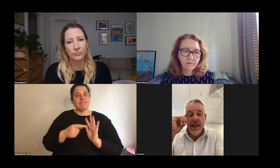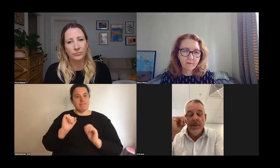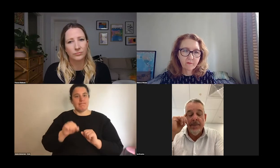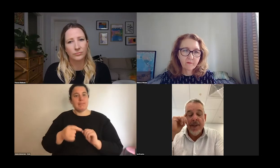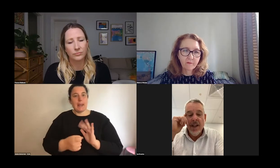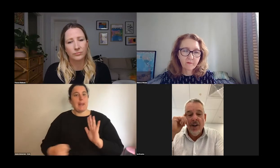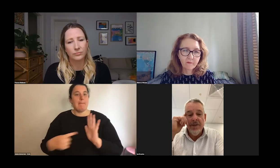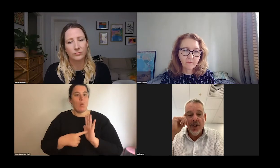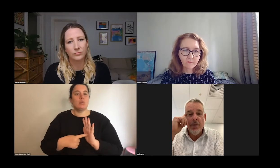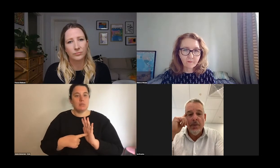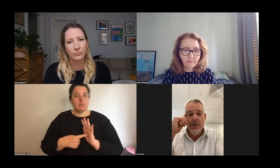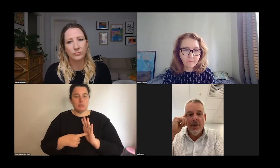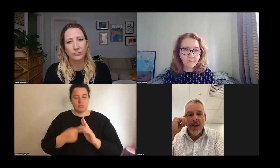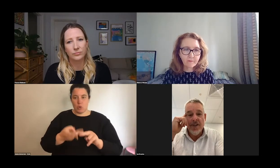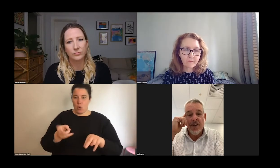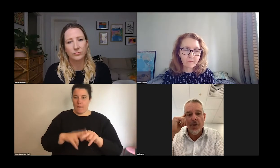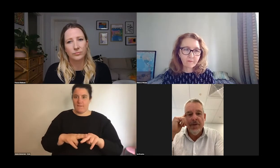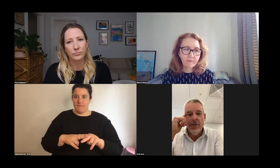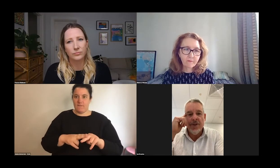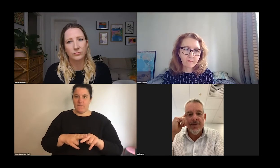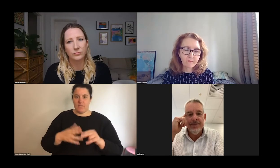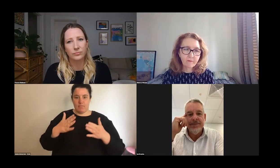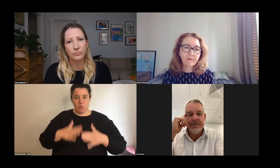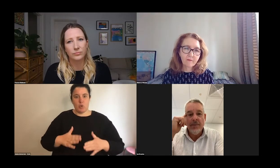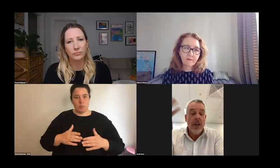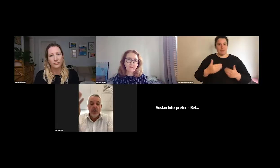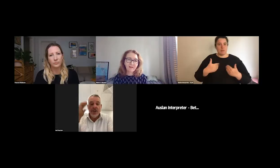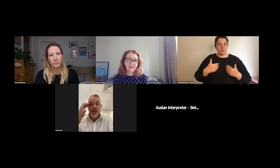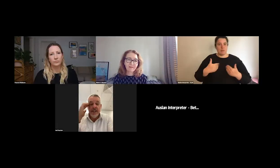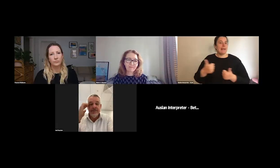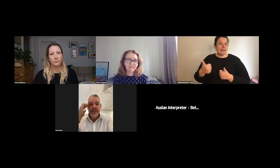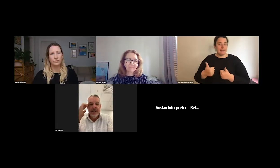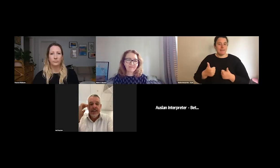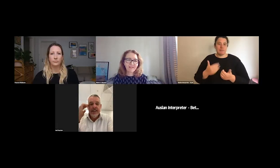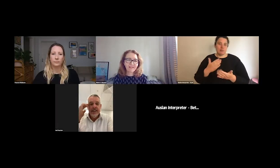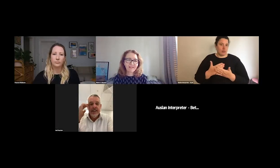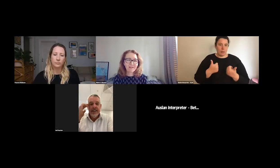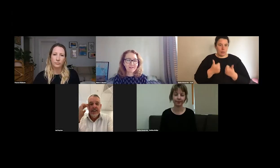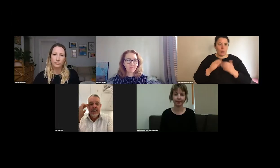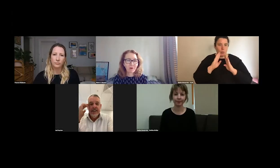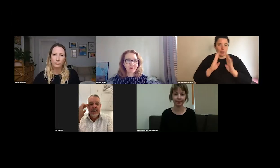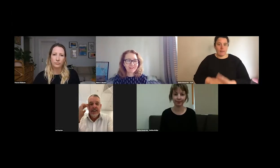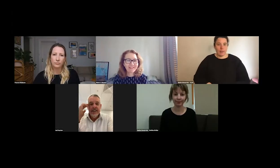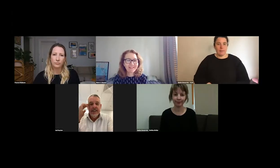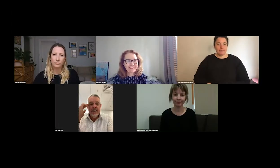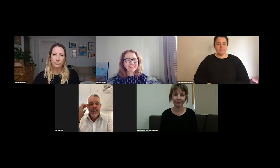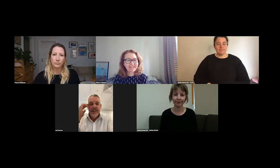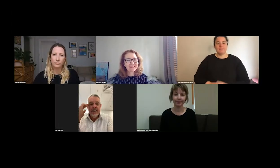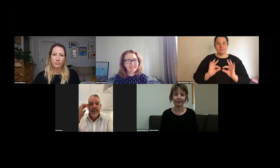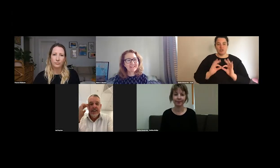of the human performance area, soldier performance, which is great. Yeah, that sounds like progress.